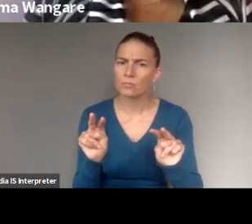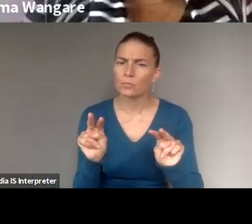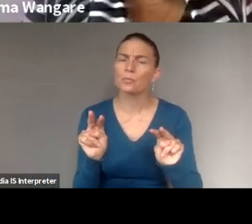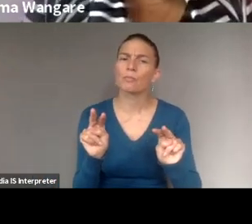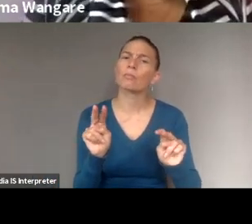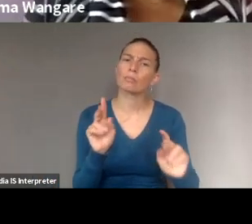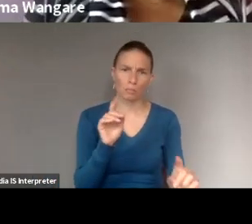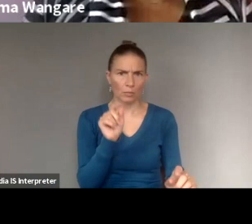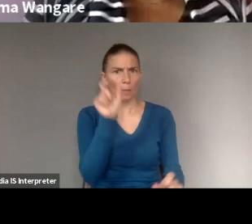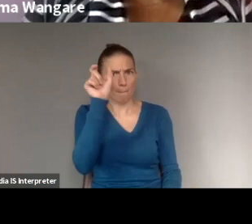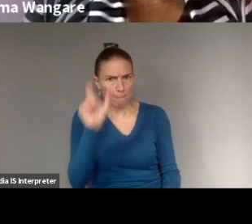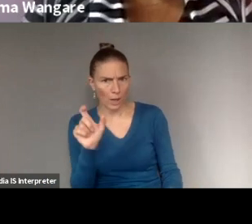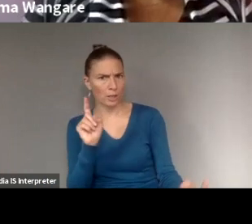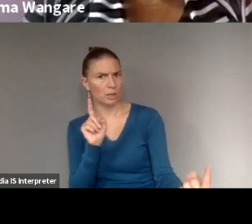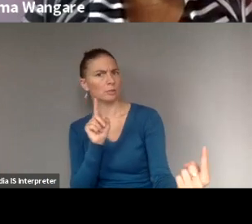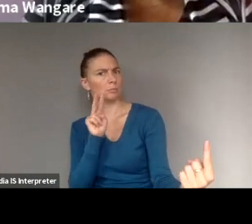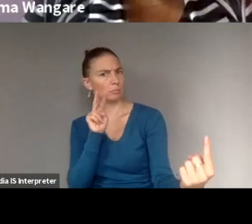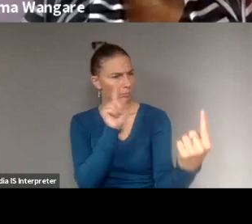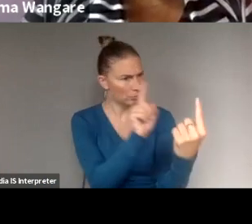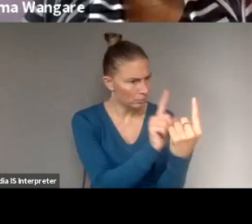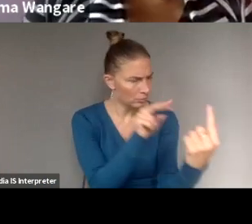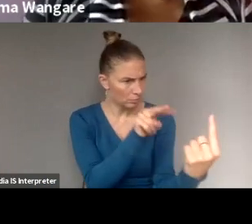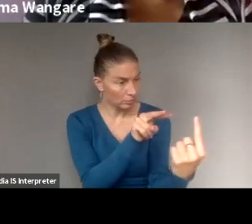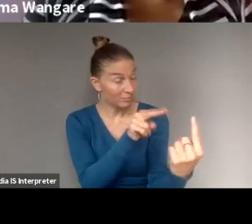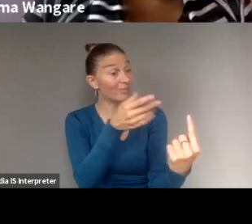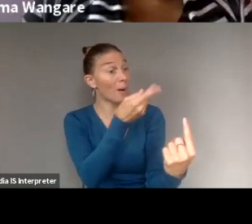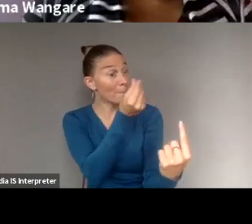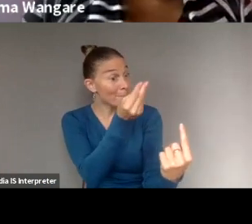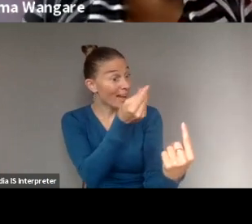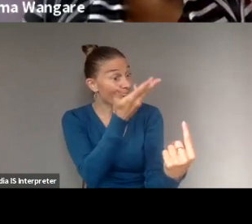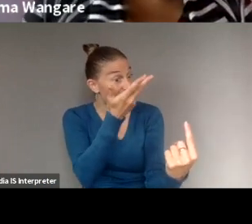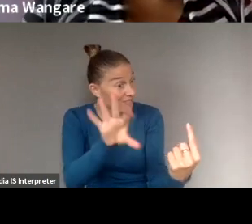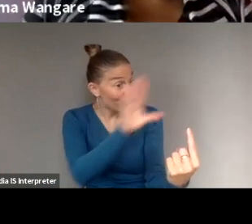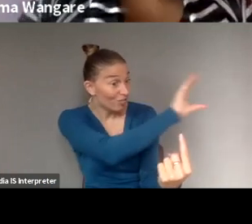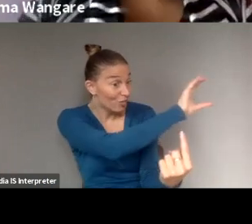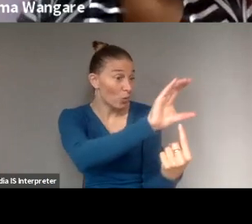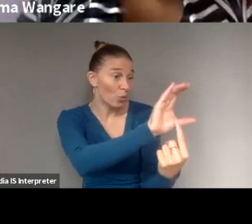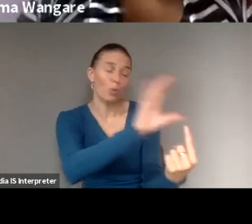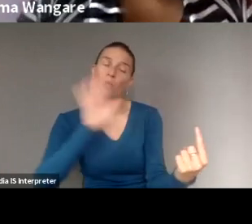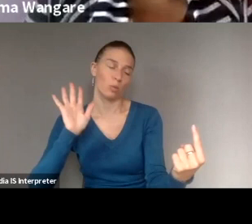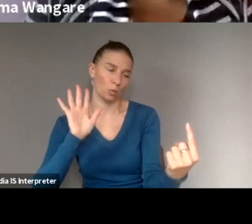is already receiving another cash transfer or not for them to be recommended